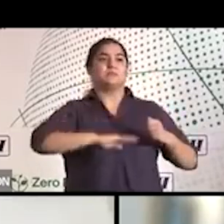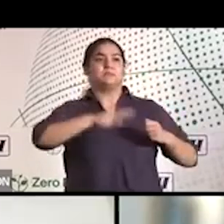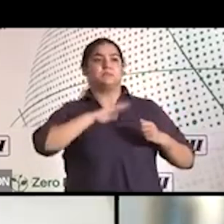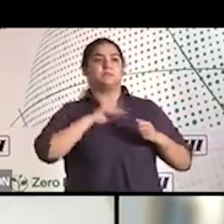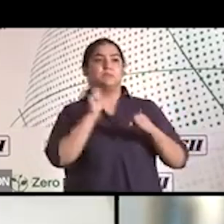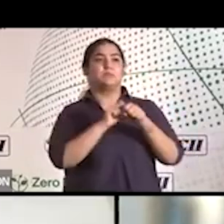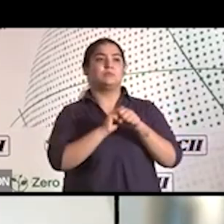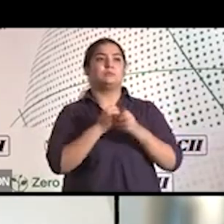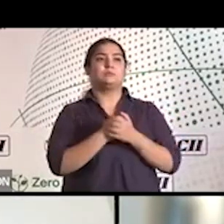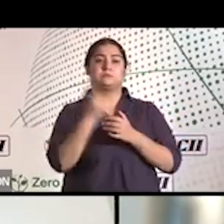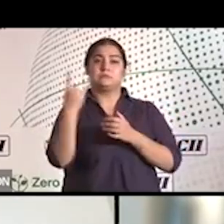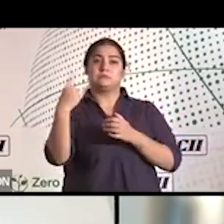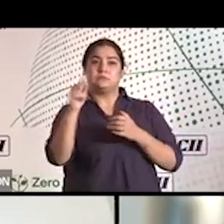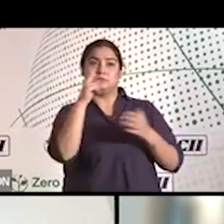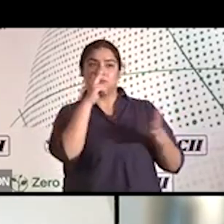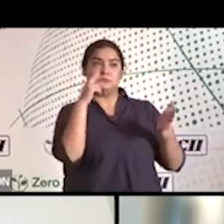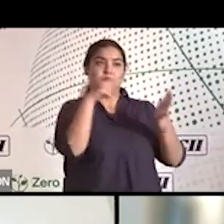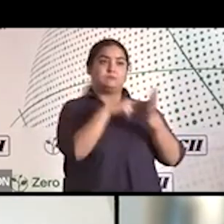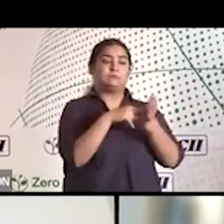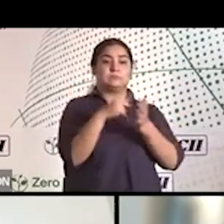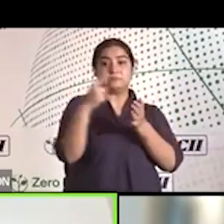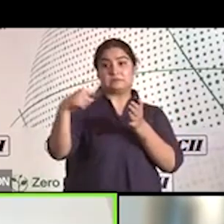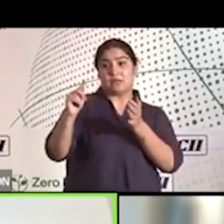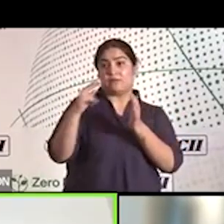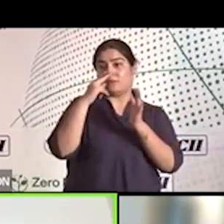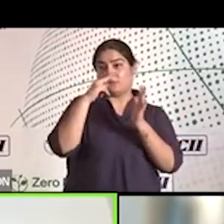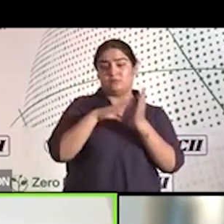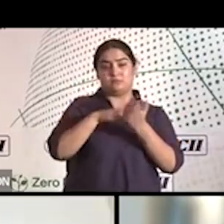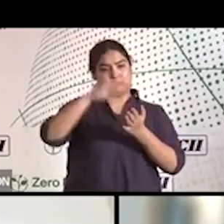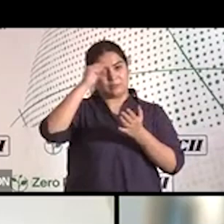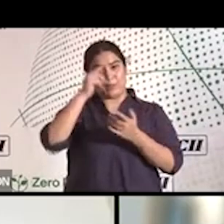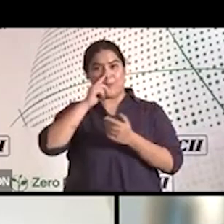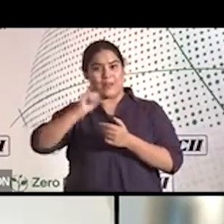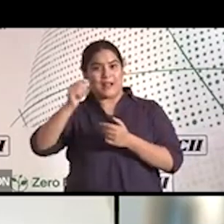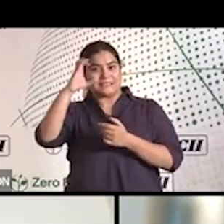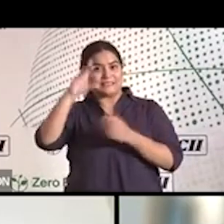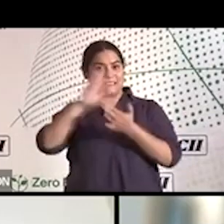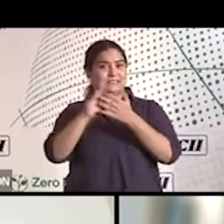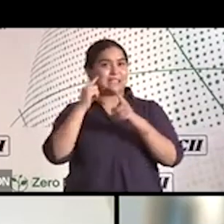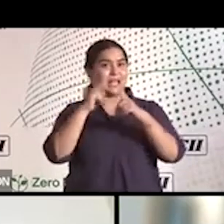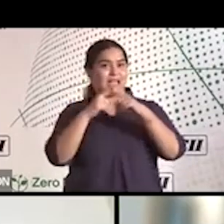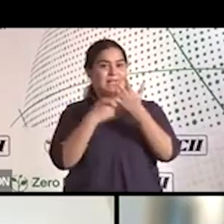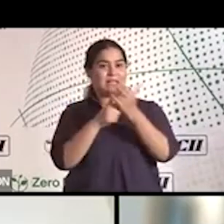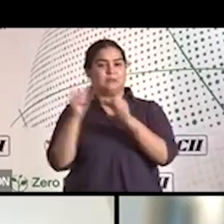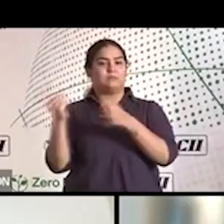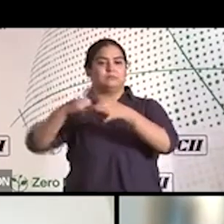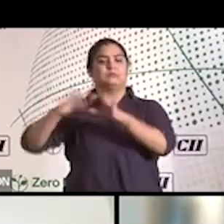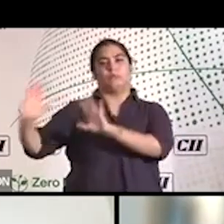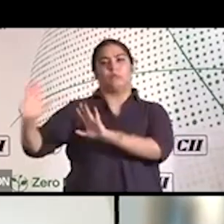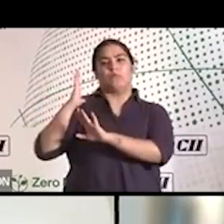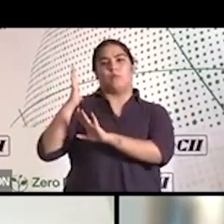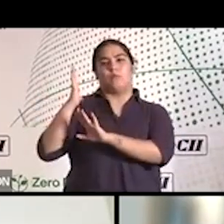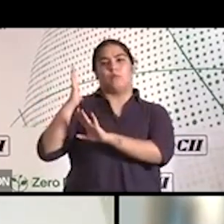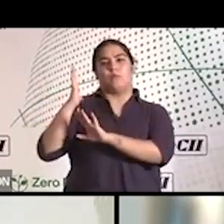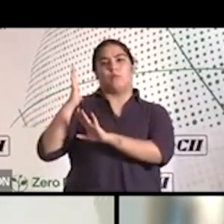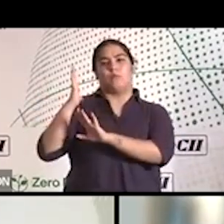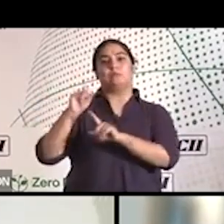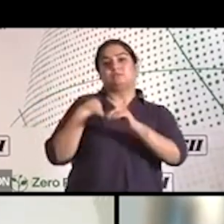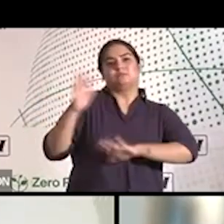Now let me let me just know once Chitra gets connected, okay? And let me bring in certain facts